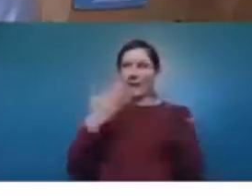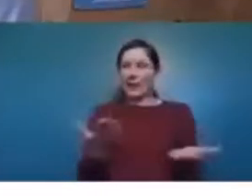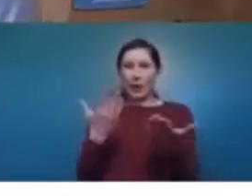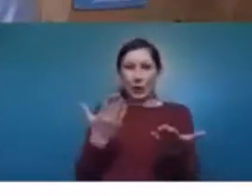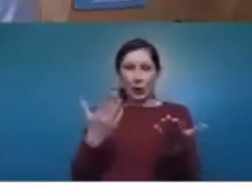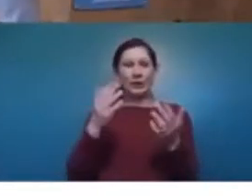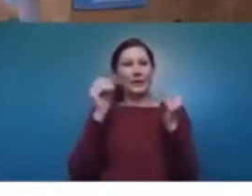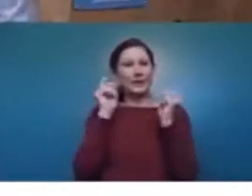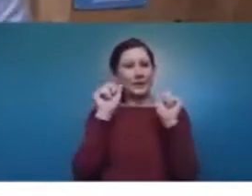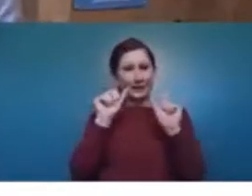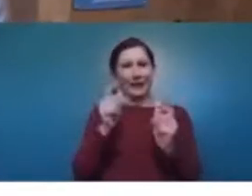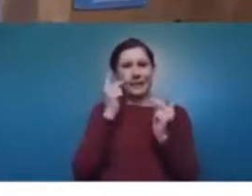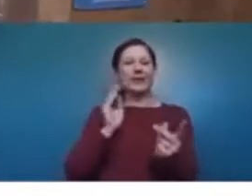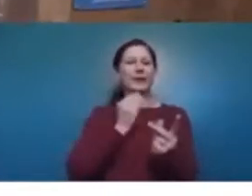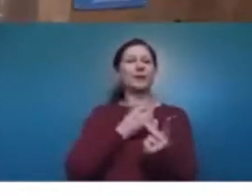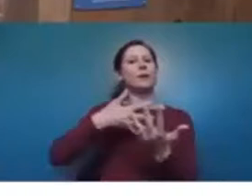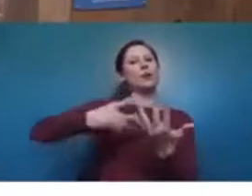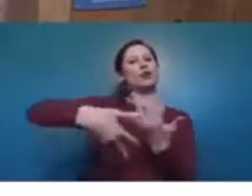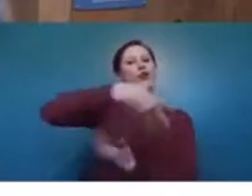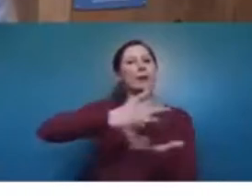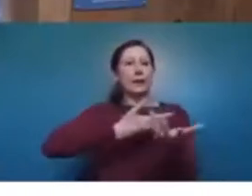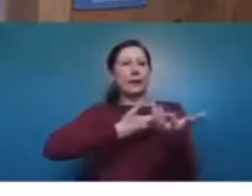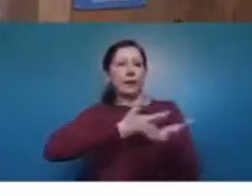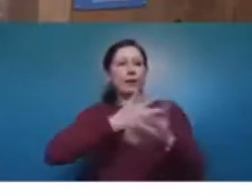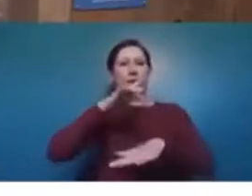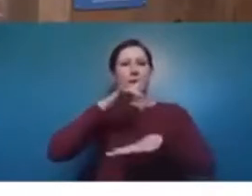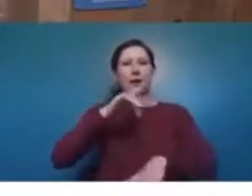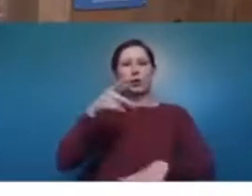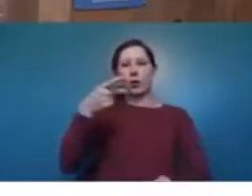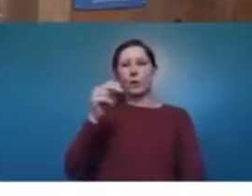of one of our interactive touch pools. So there is nothing